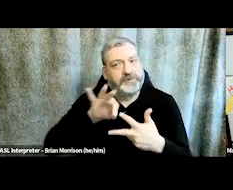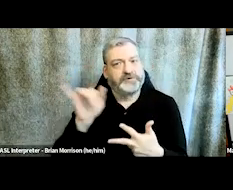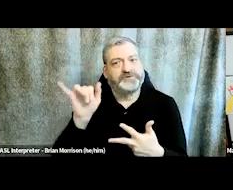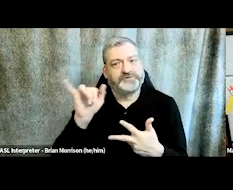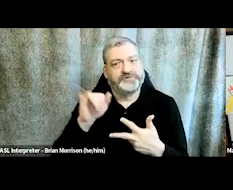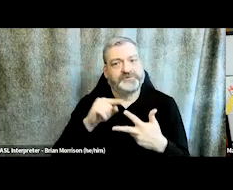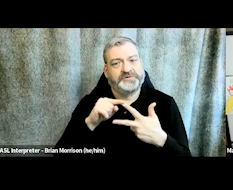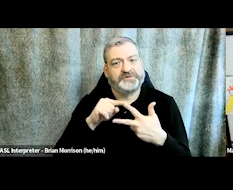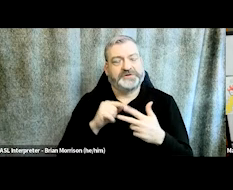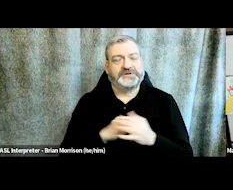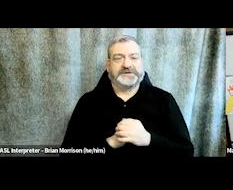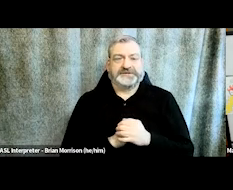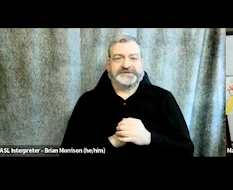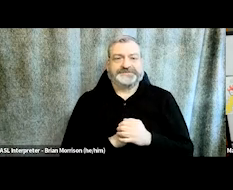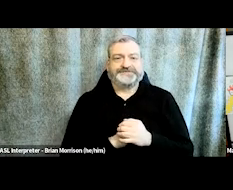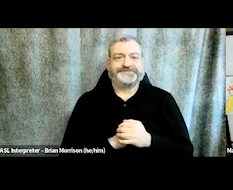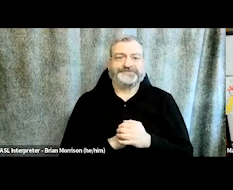Oftentimes your team or your volunteers,